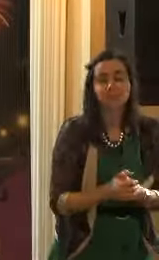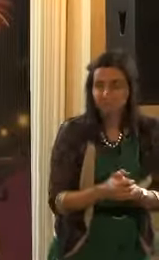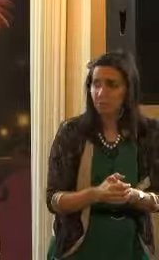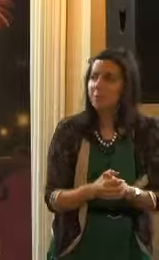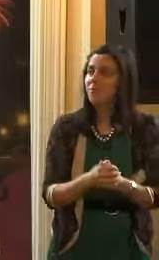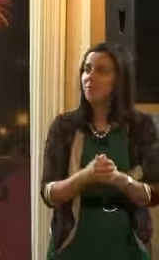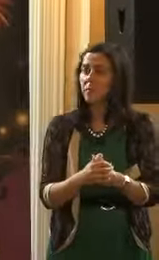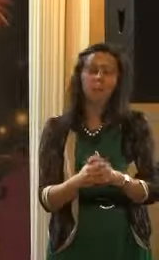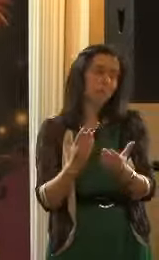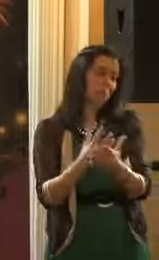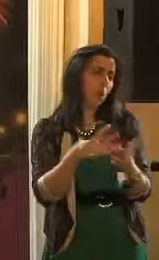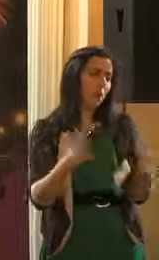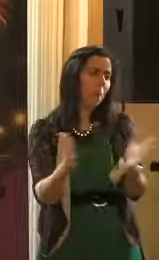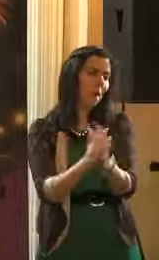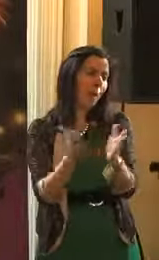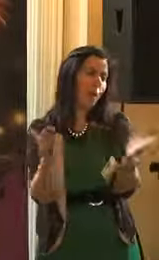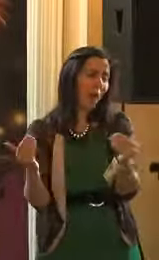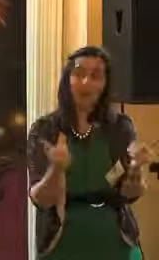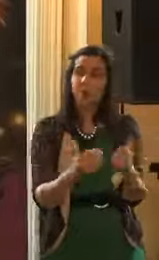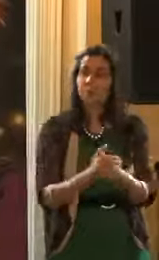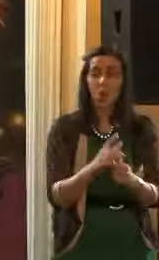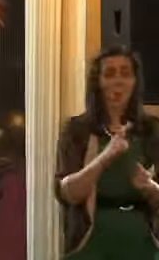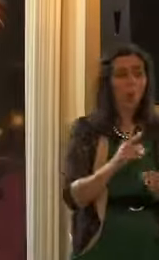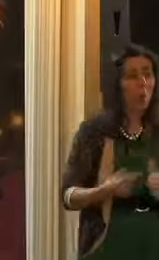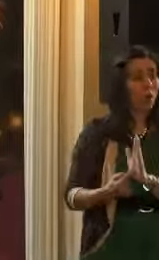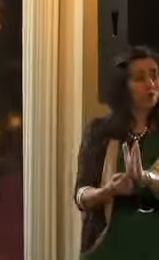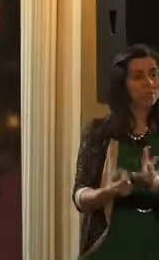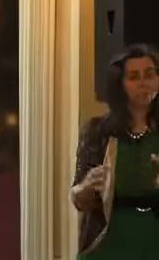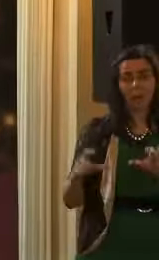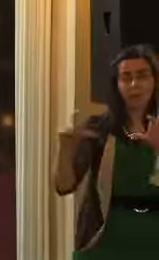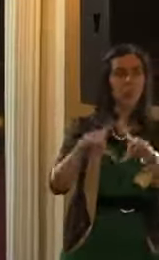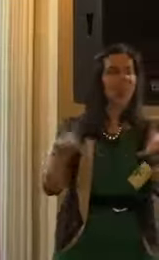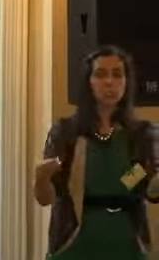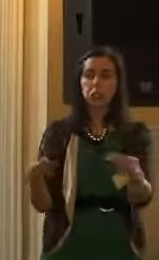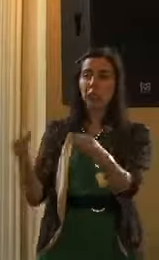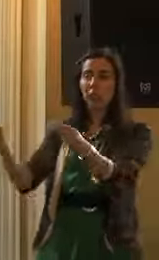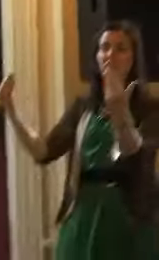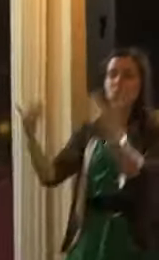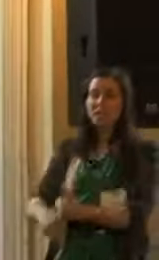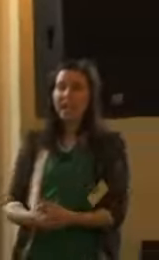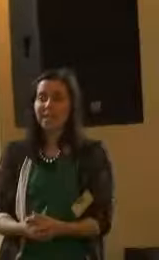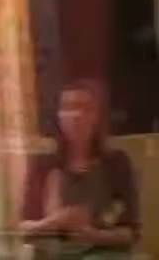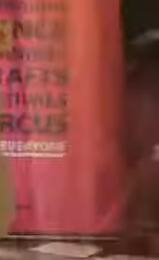So, really want you to give her a big welcome because I'm going to present her with her cheque tonight So please